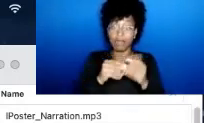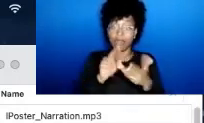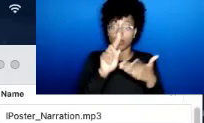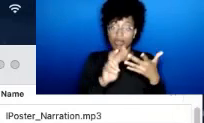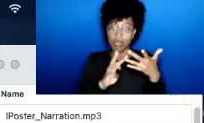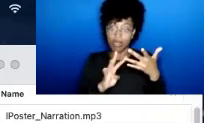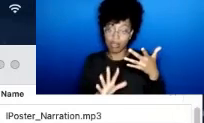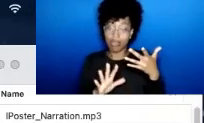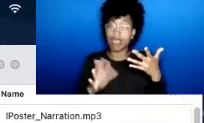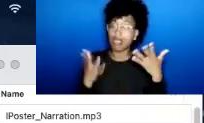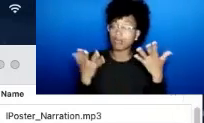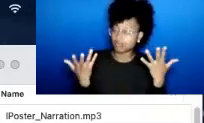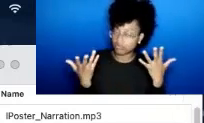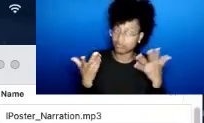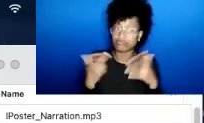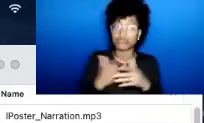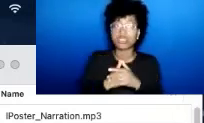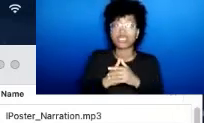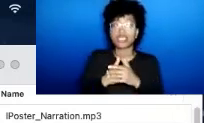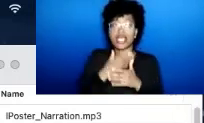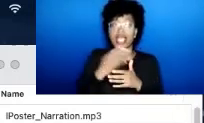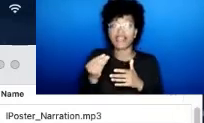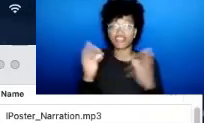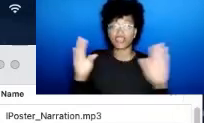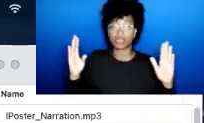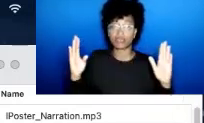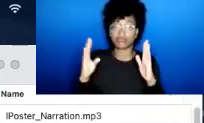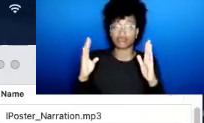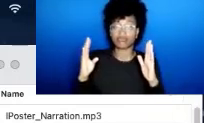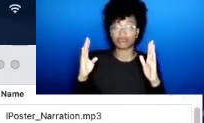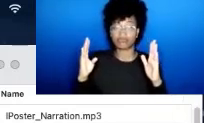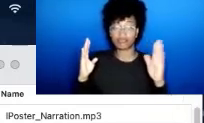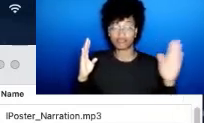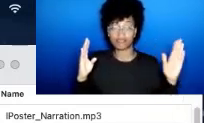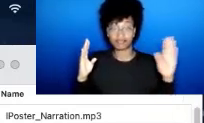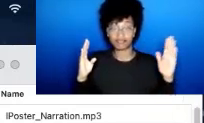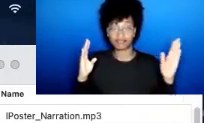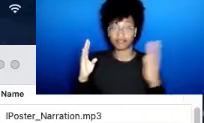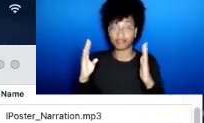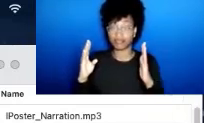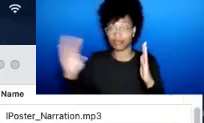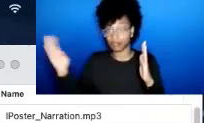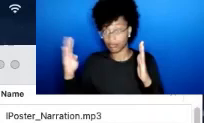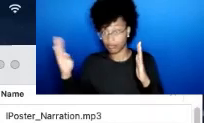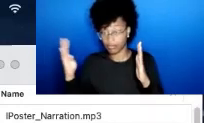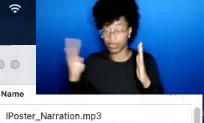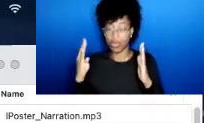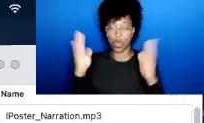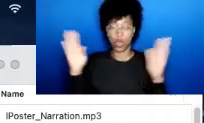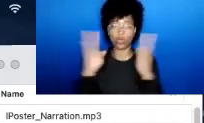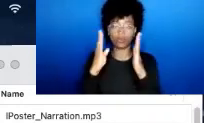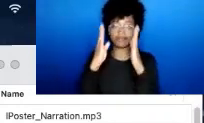07:03:34 the justification, either left or right or middle. We do not have left right